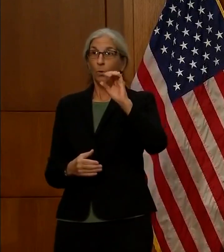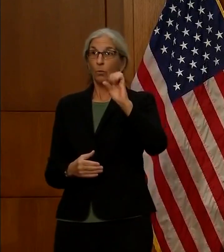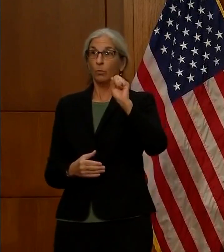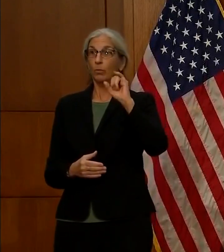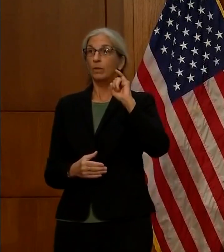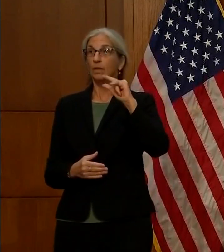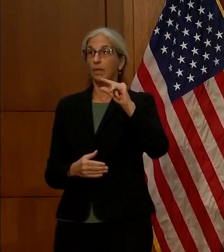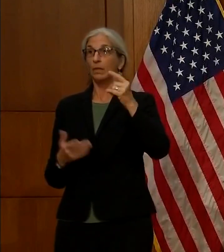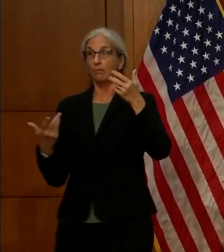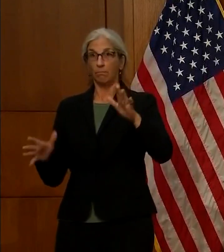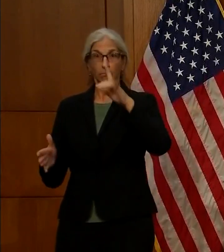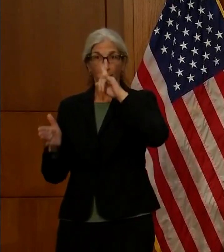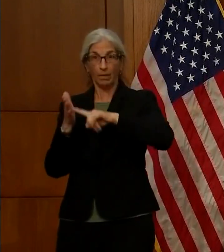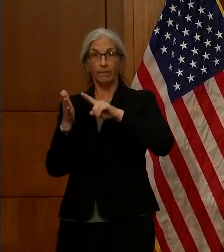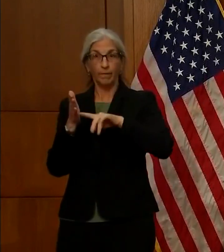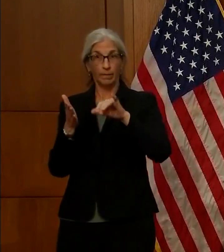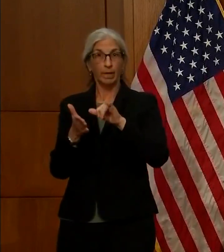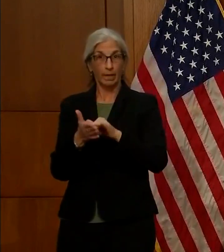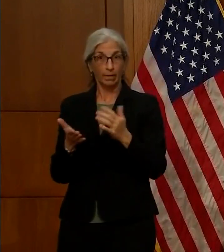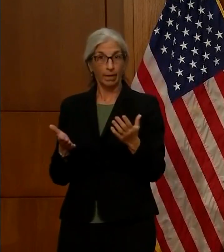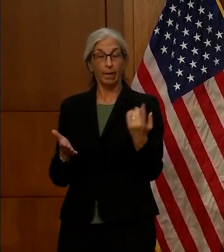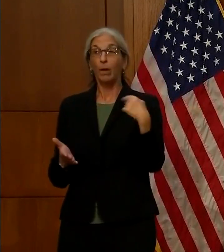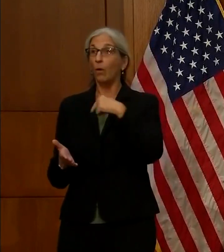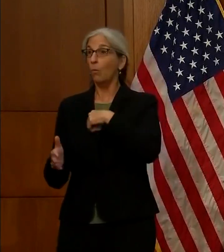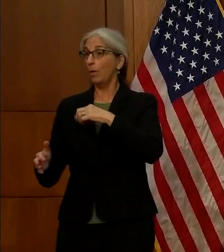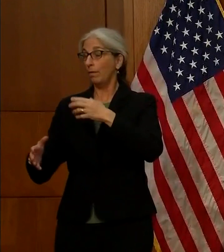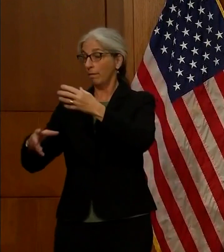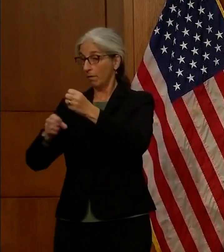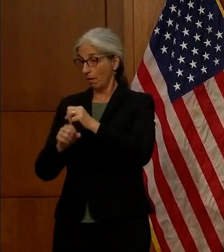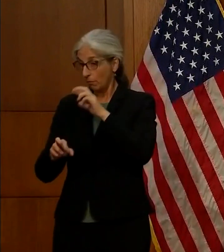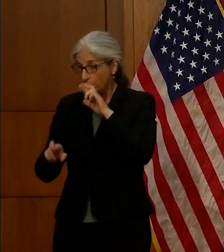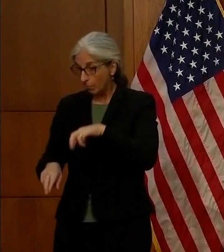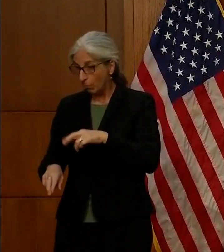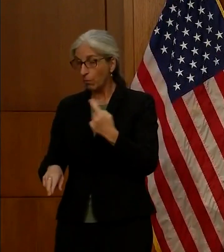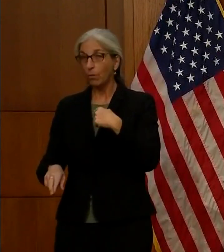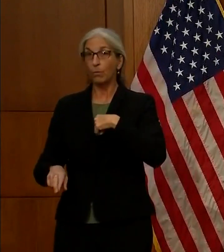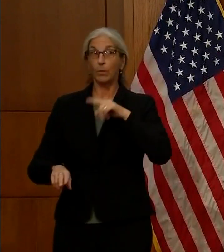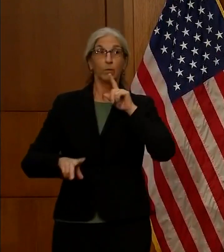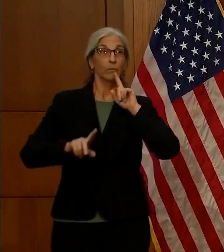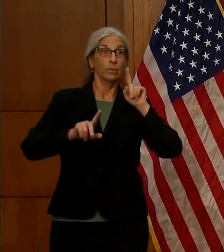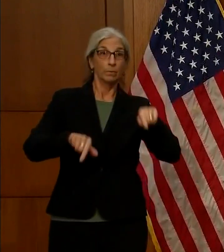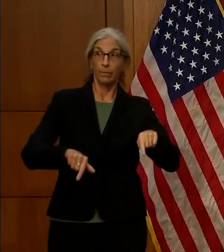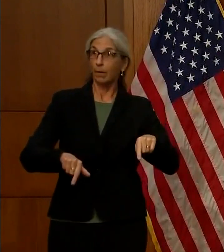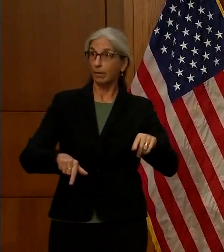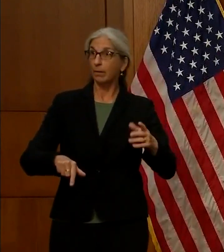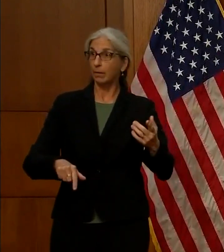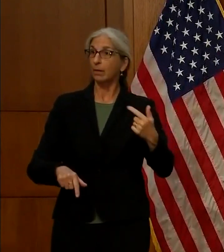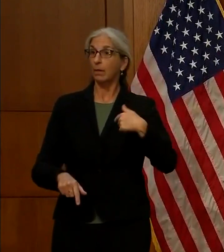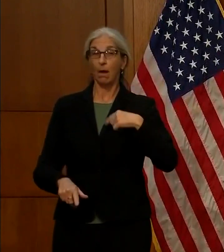SOME OF THE NOTICES AND- SICK HAS BEEN INVESTIGATING. THAT WE